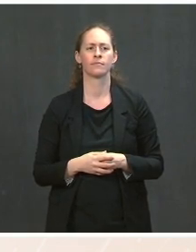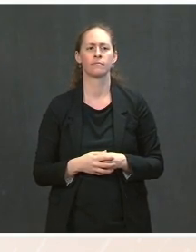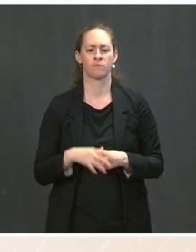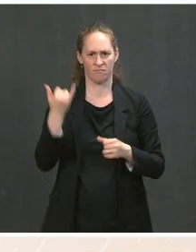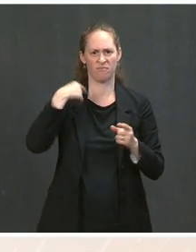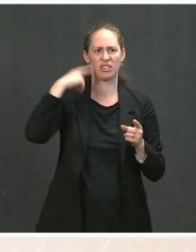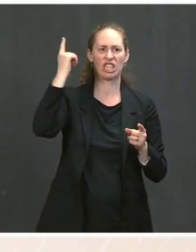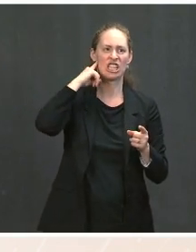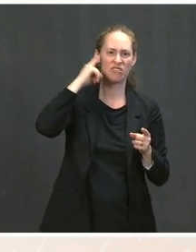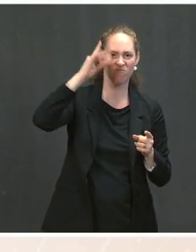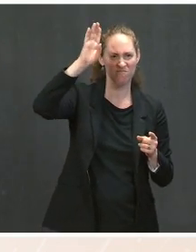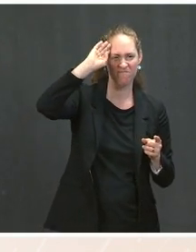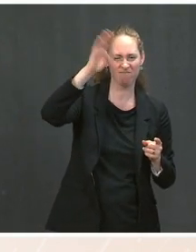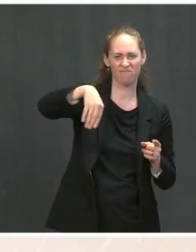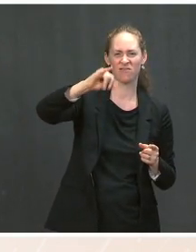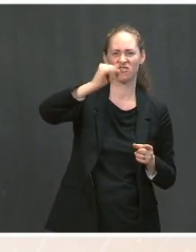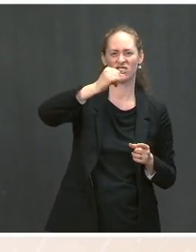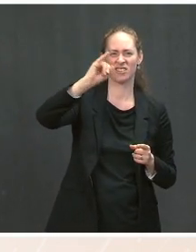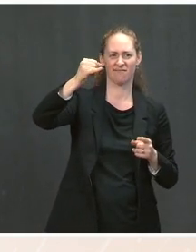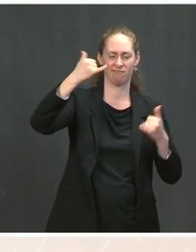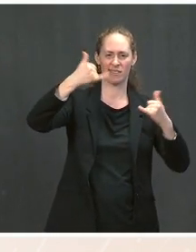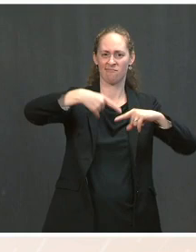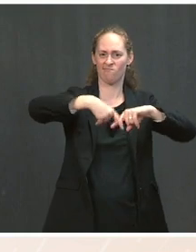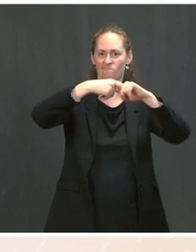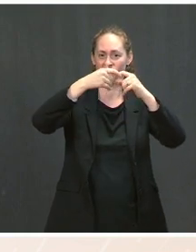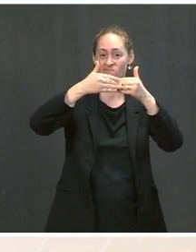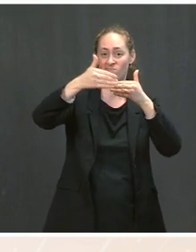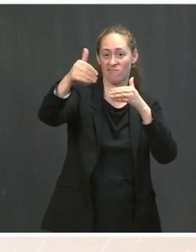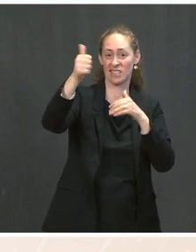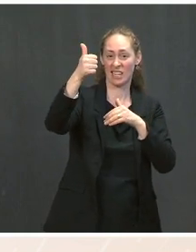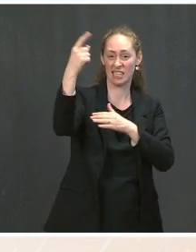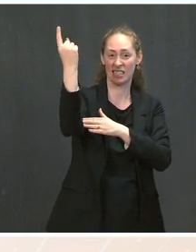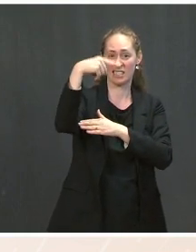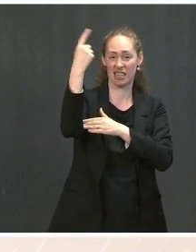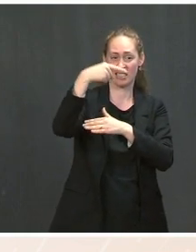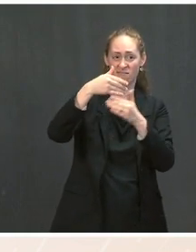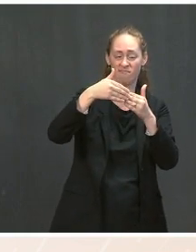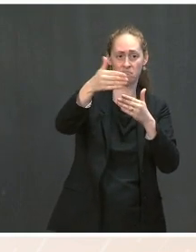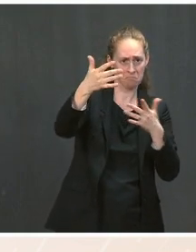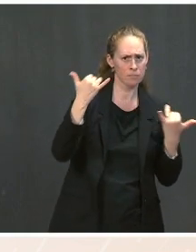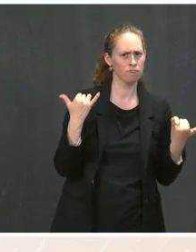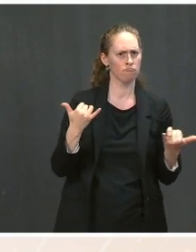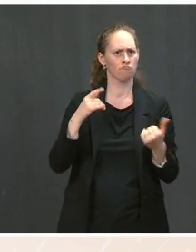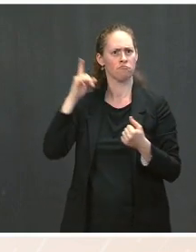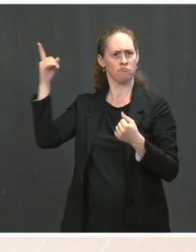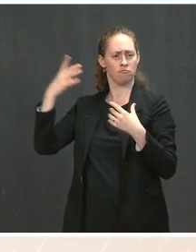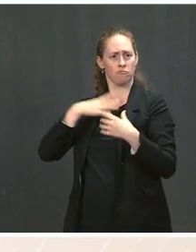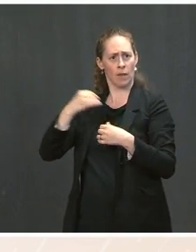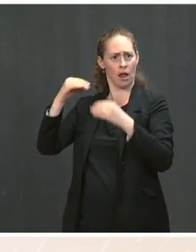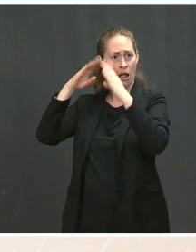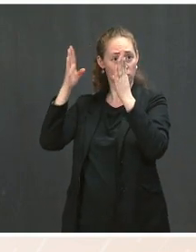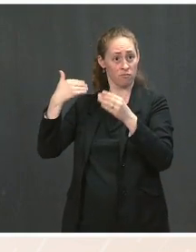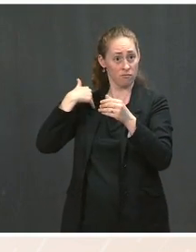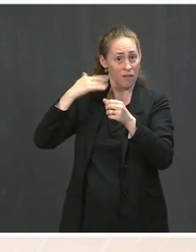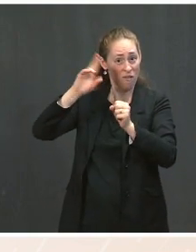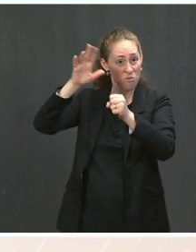at least for these next 10 days or however long it would be -- the White House says that they will have enough doses for every American who wants it by the end of July --